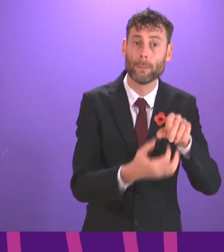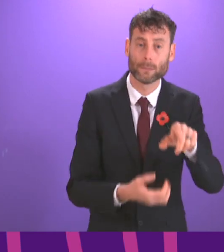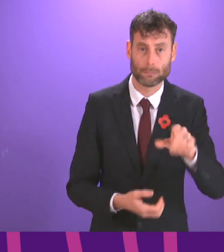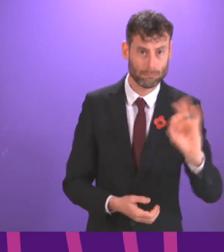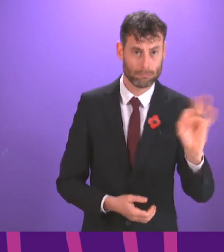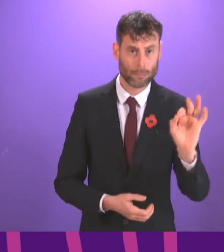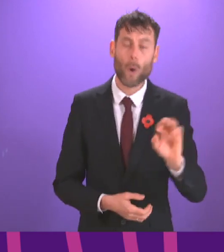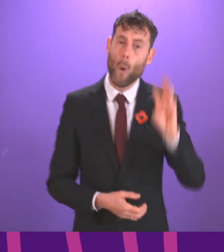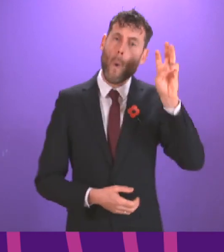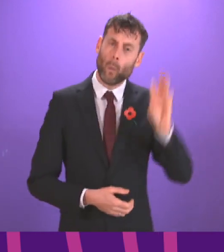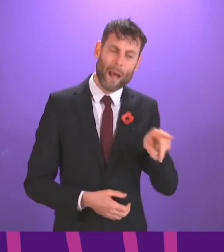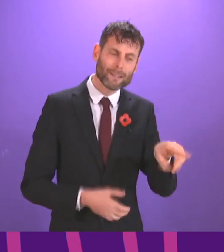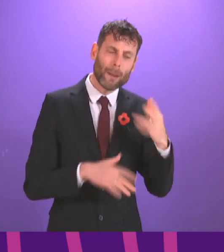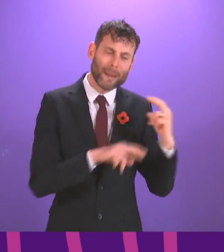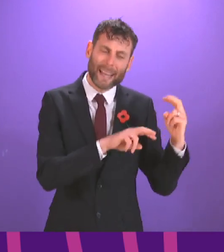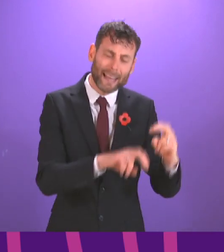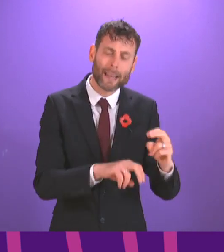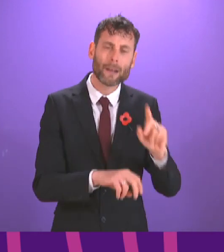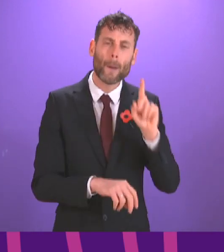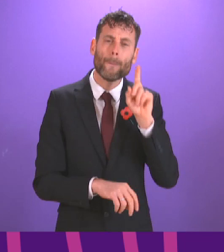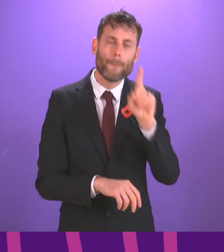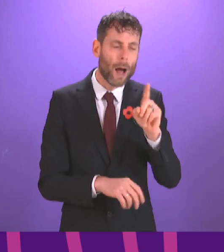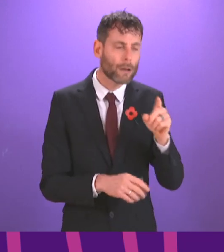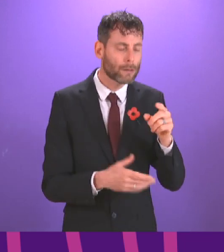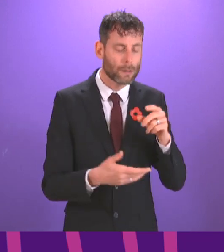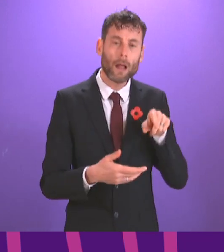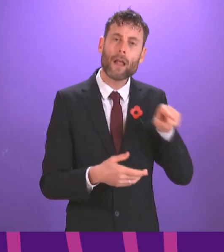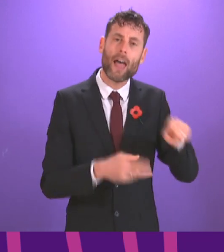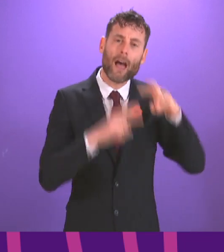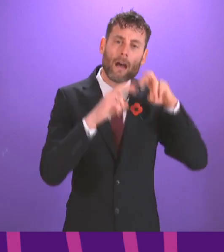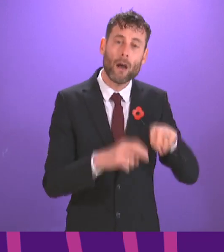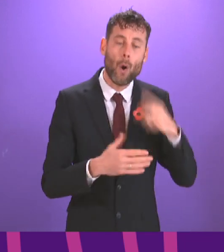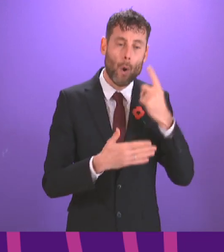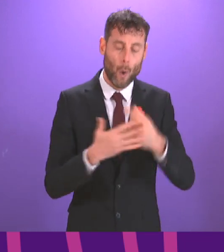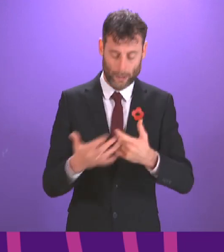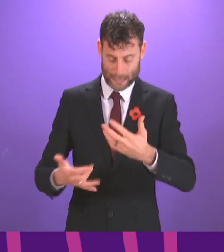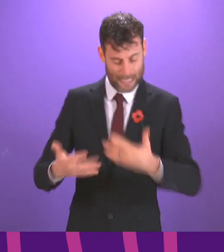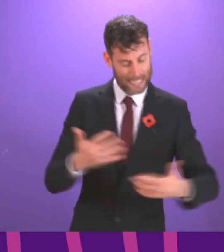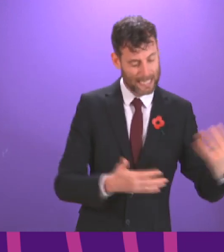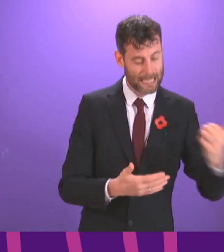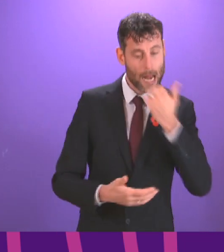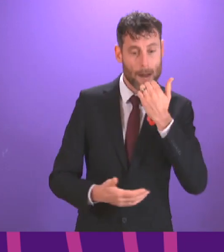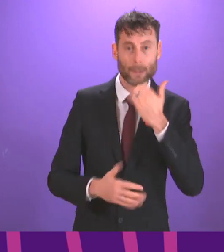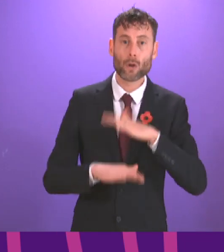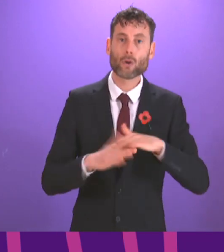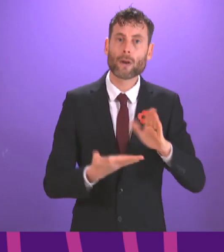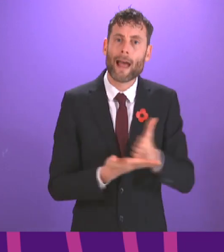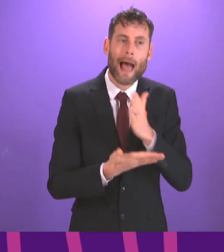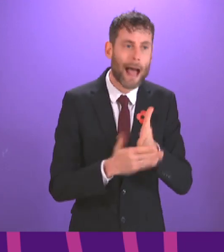look at this issue but, as I understand it, that was a report that was based on statistical modelling, not on data. That is an important point.